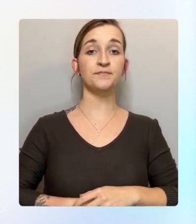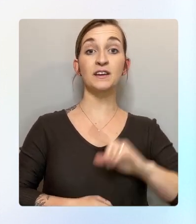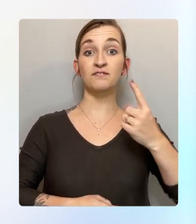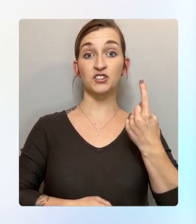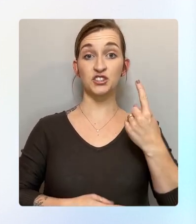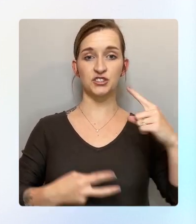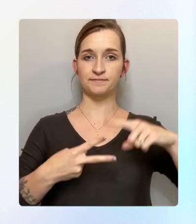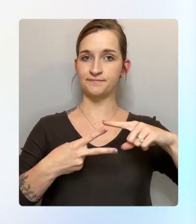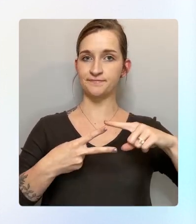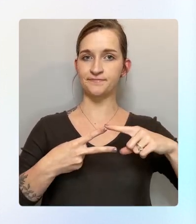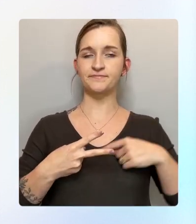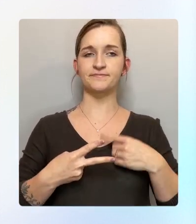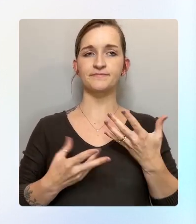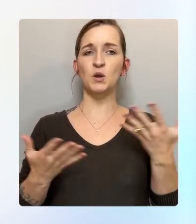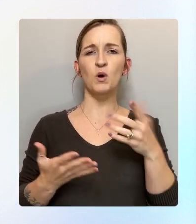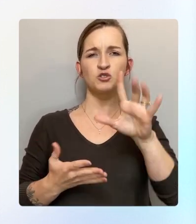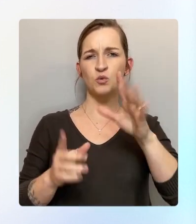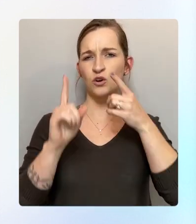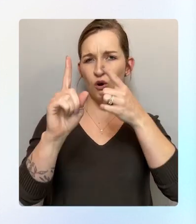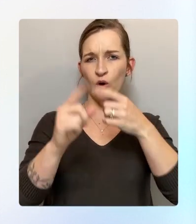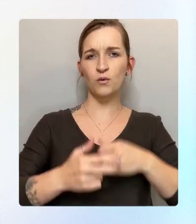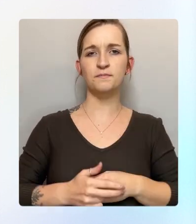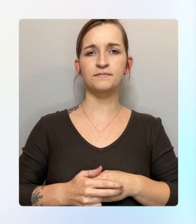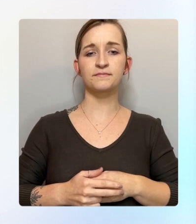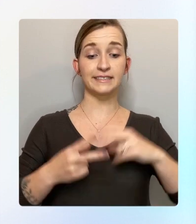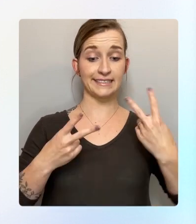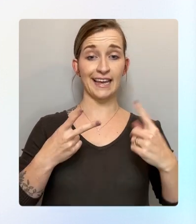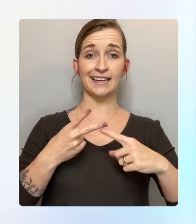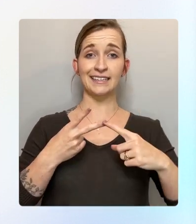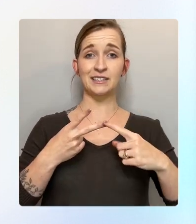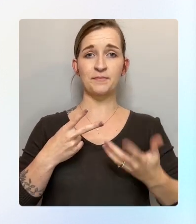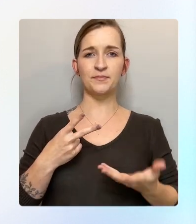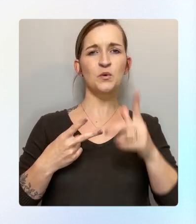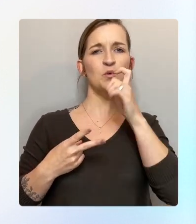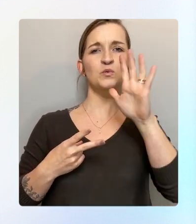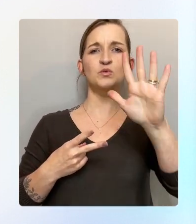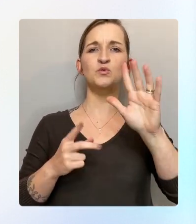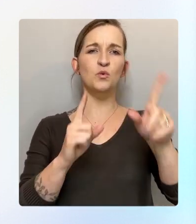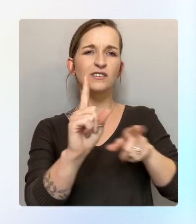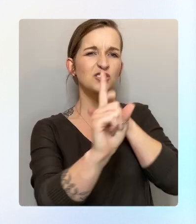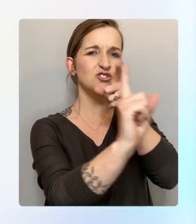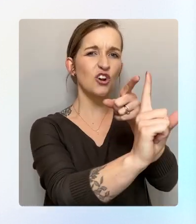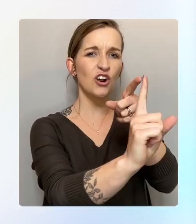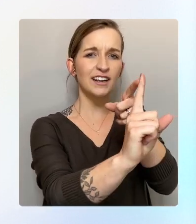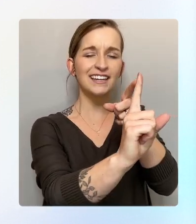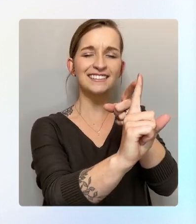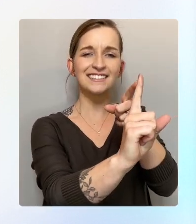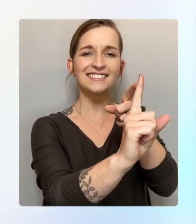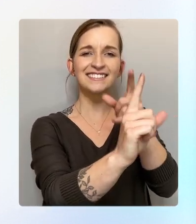First, "What's your goal?" And second, "Who's your target audience?"